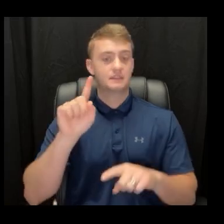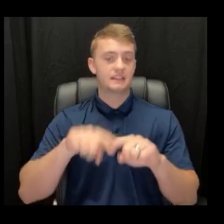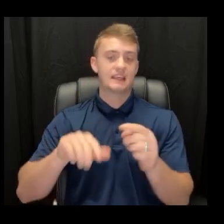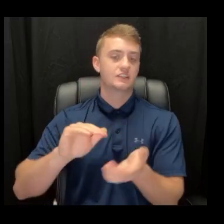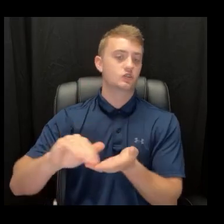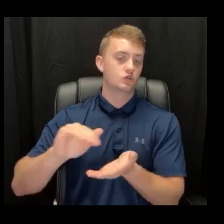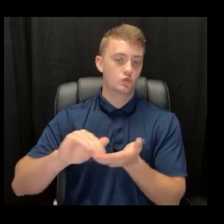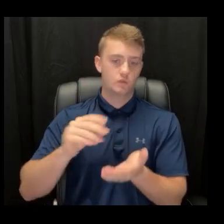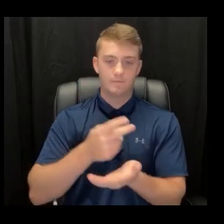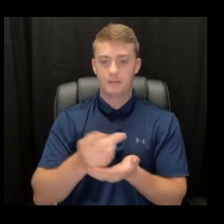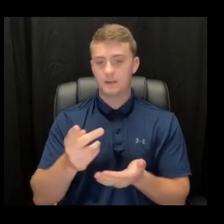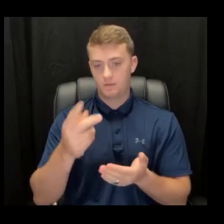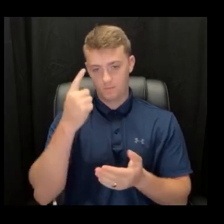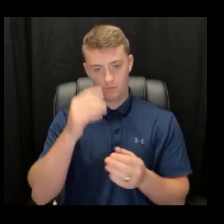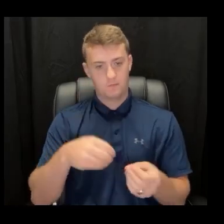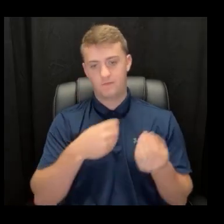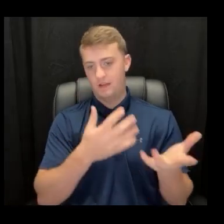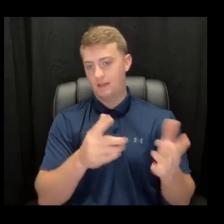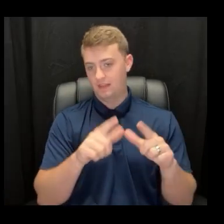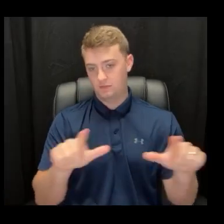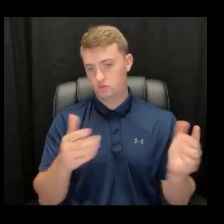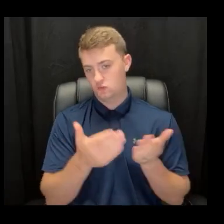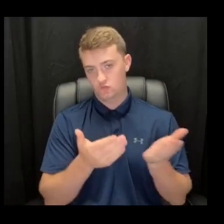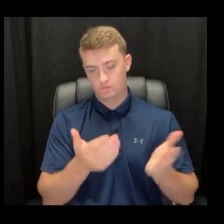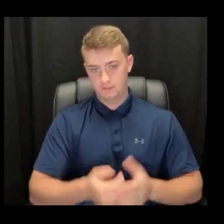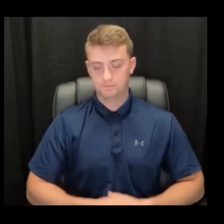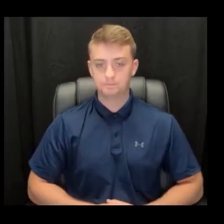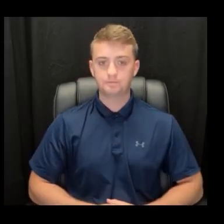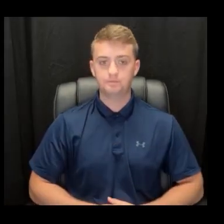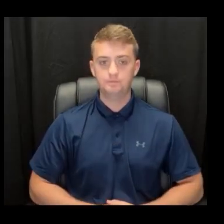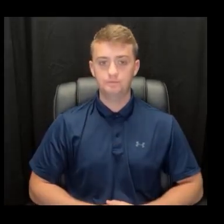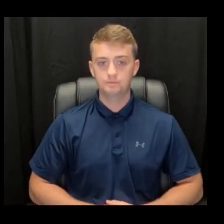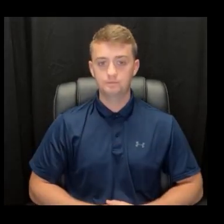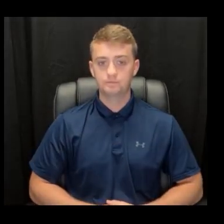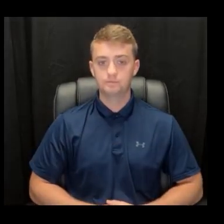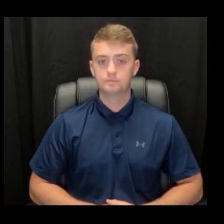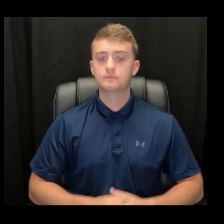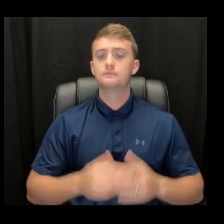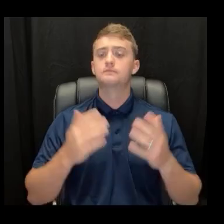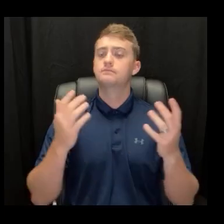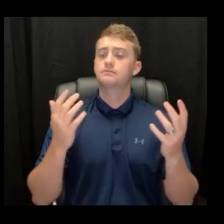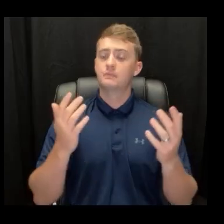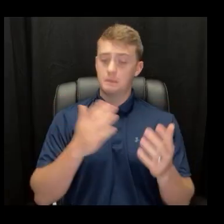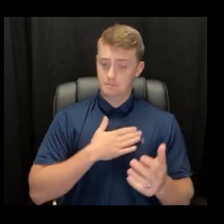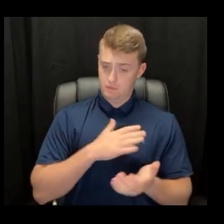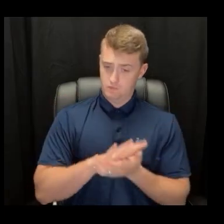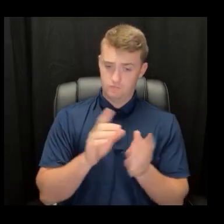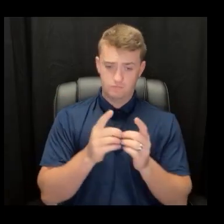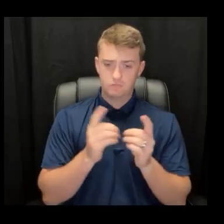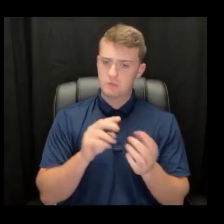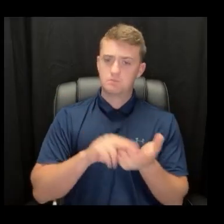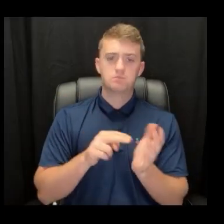failure to provide language services. So what does this mean for my district? For